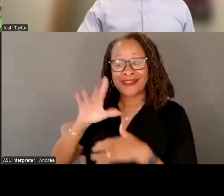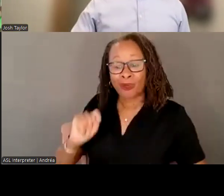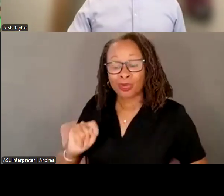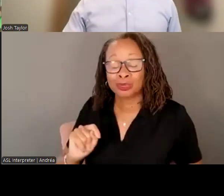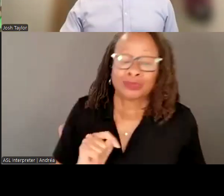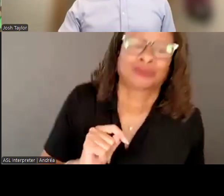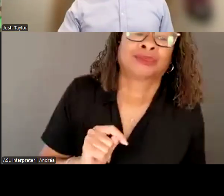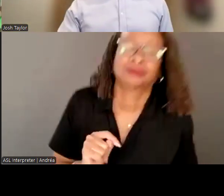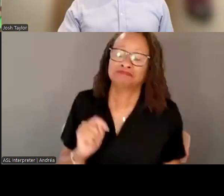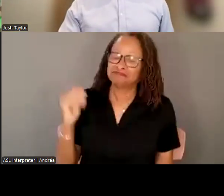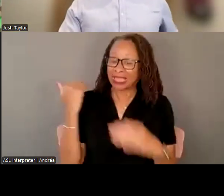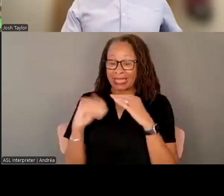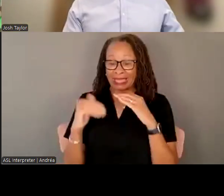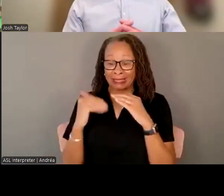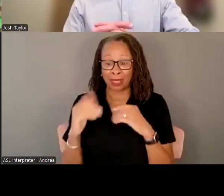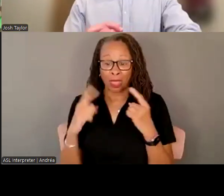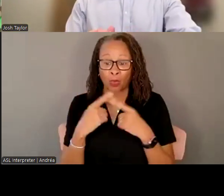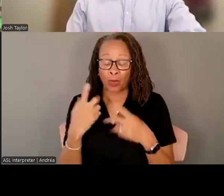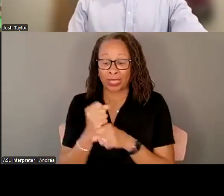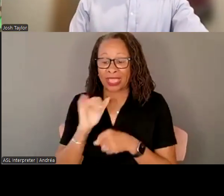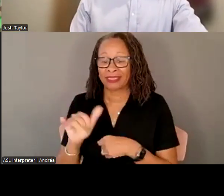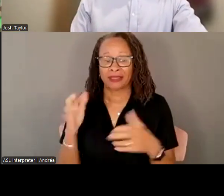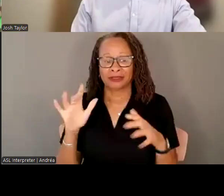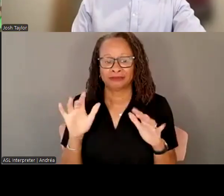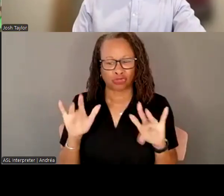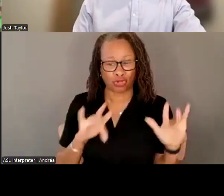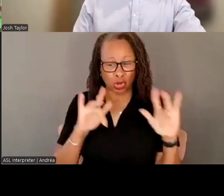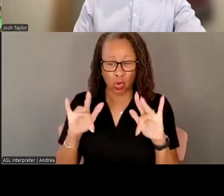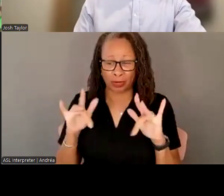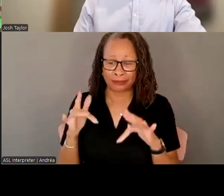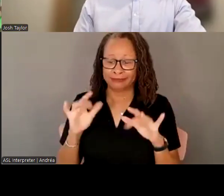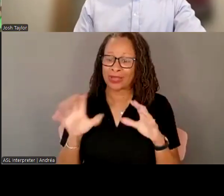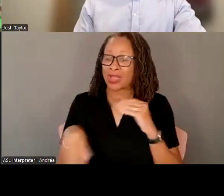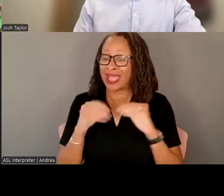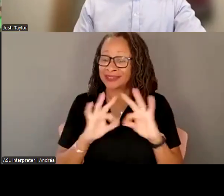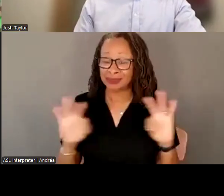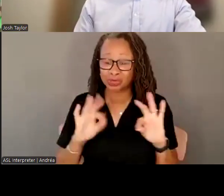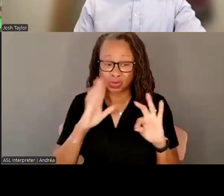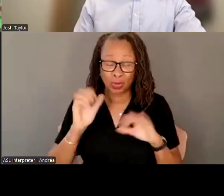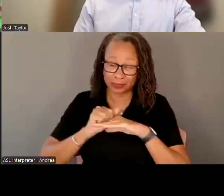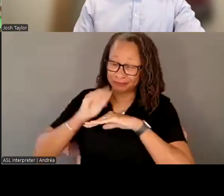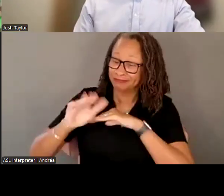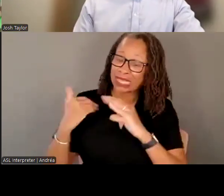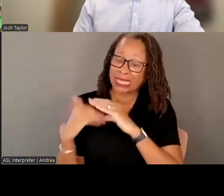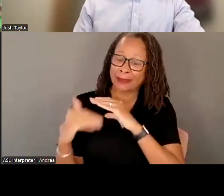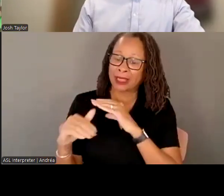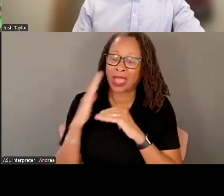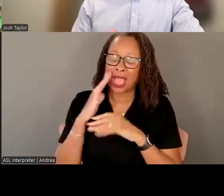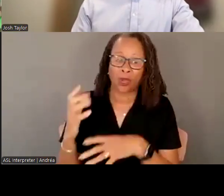an email once we get the recording captioned. And I will also grab some of those questions